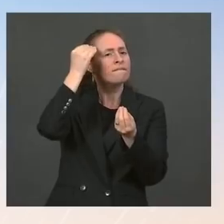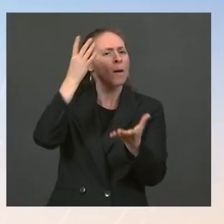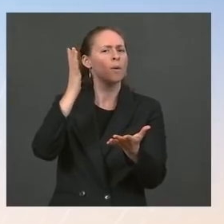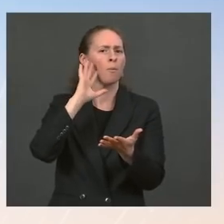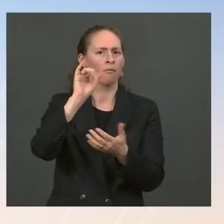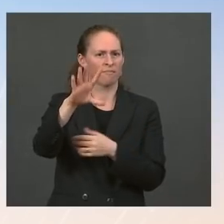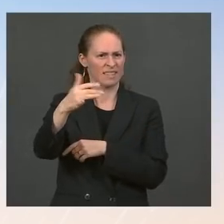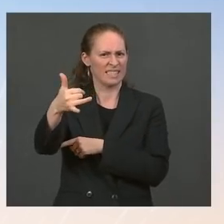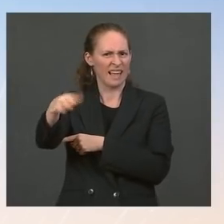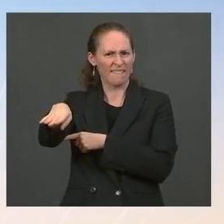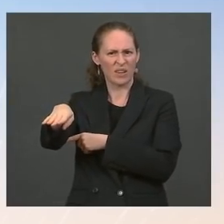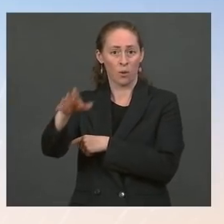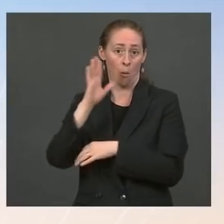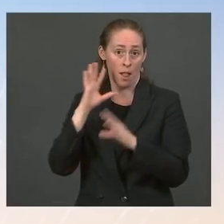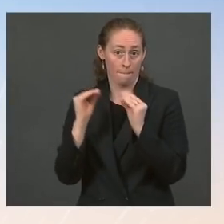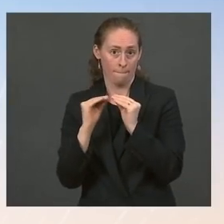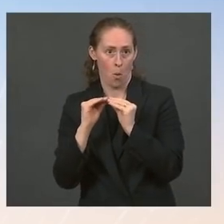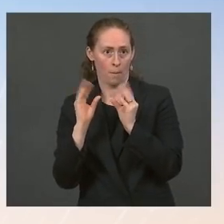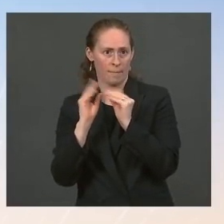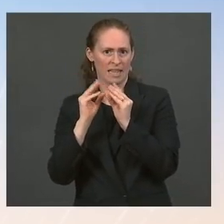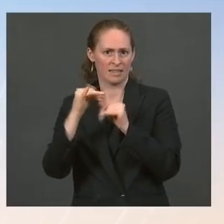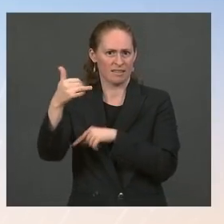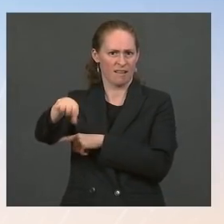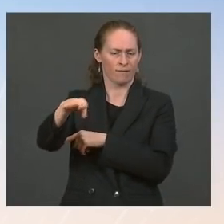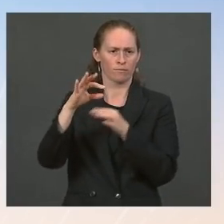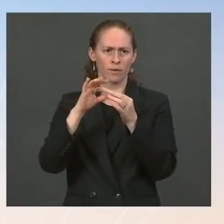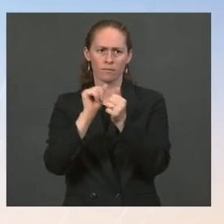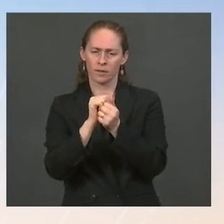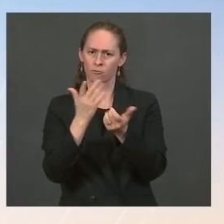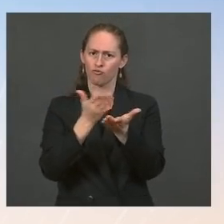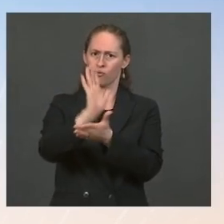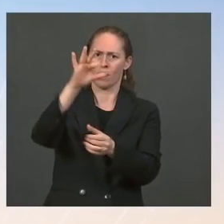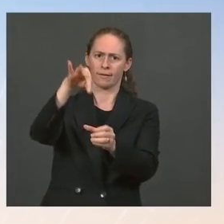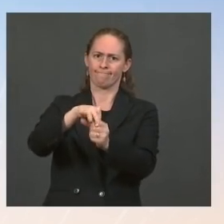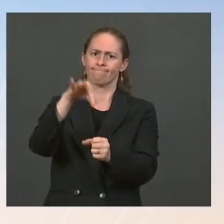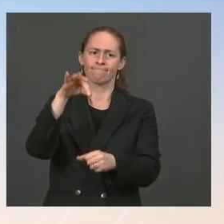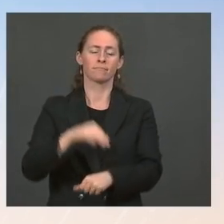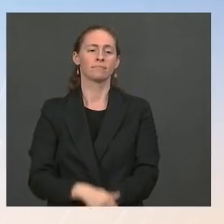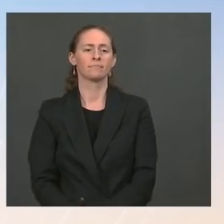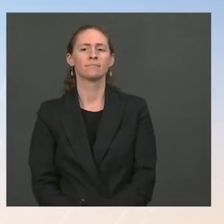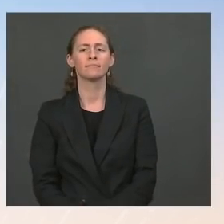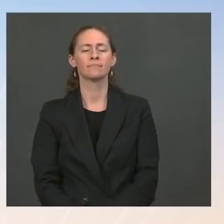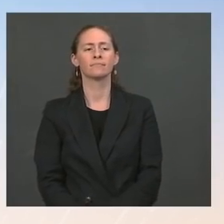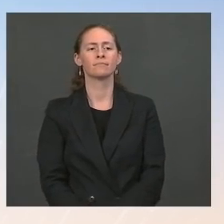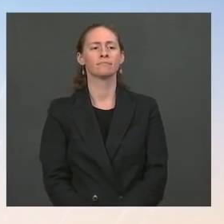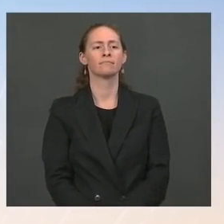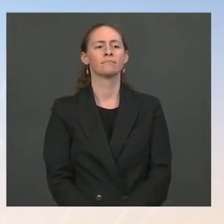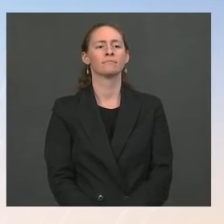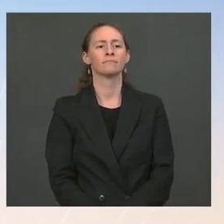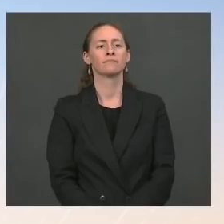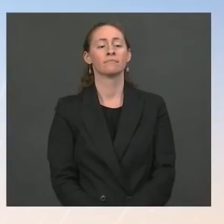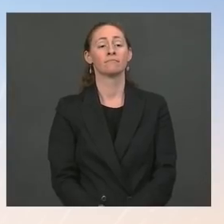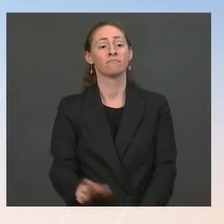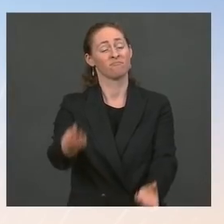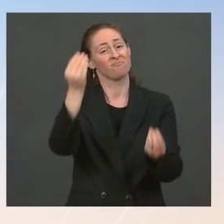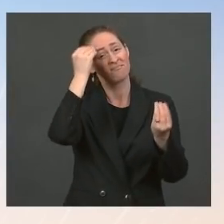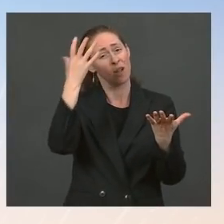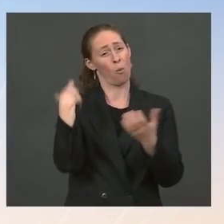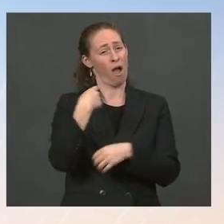about the voting rights legislation that will be put forward. But I would say that, right now, the question for us -- and I bet you we share this view